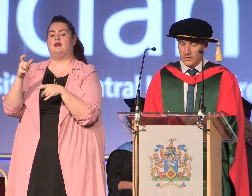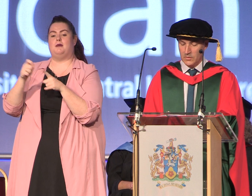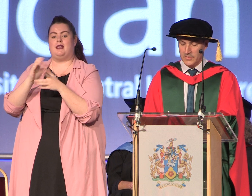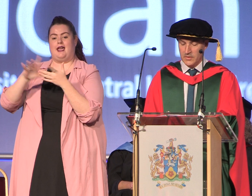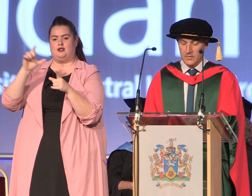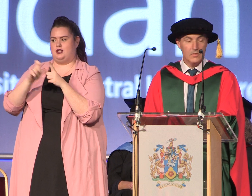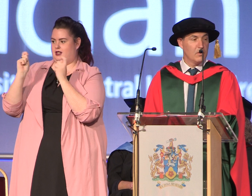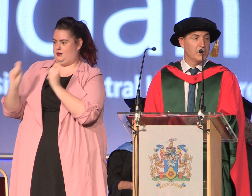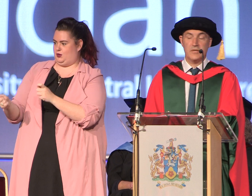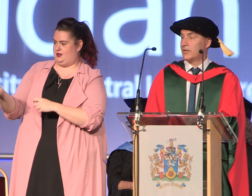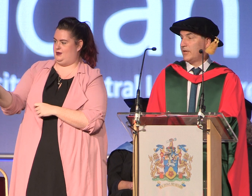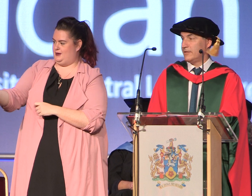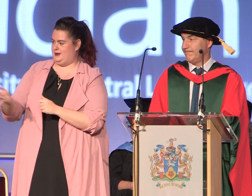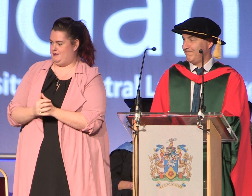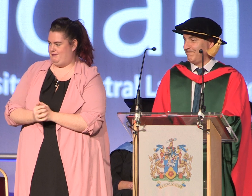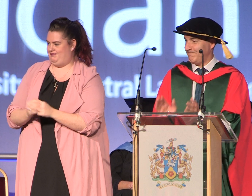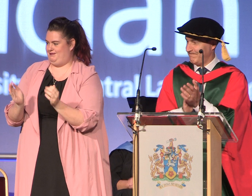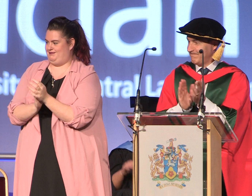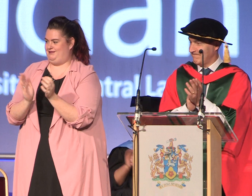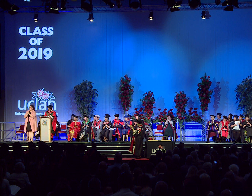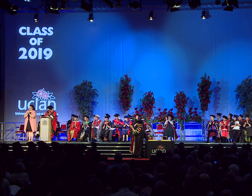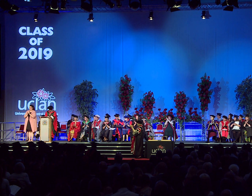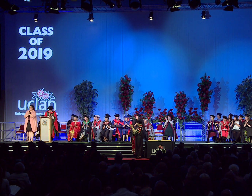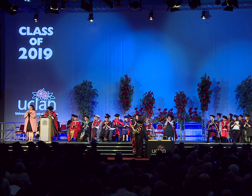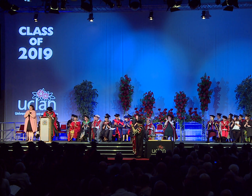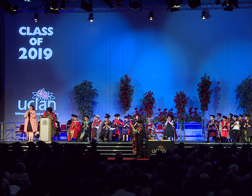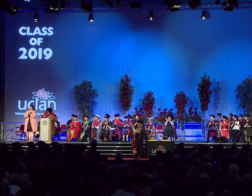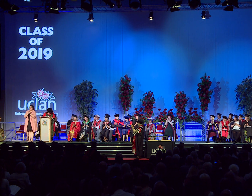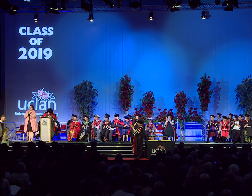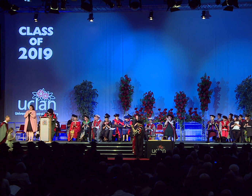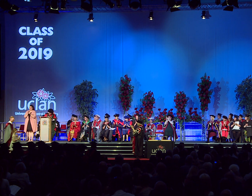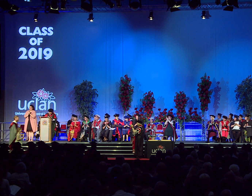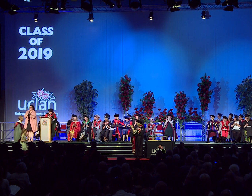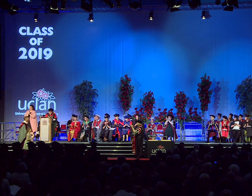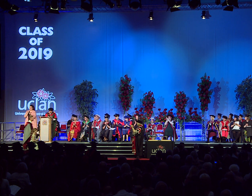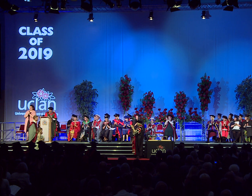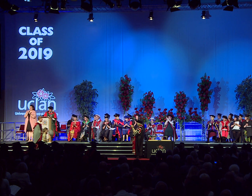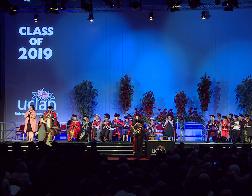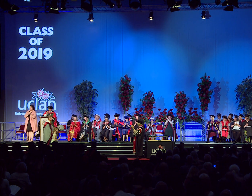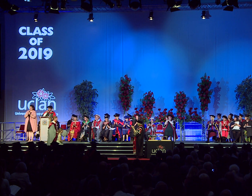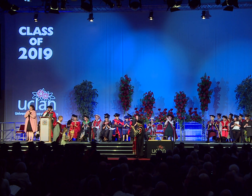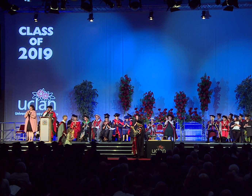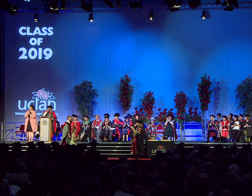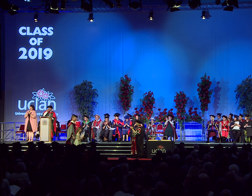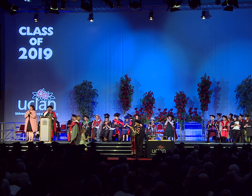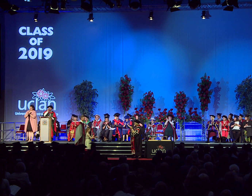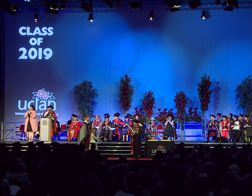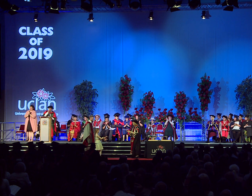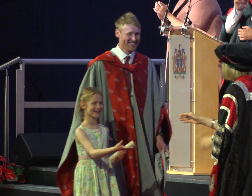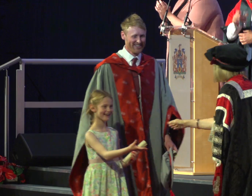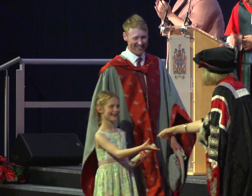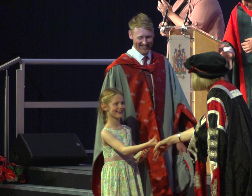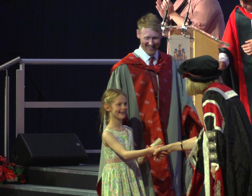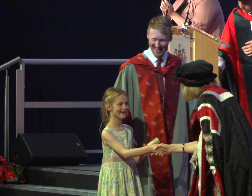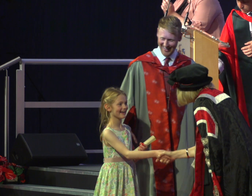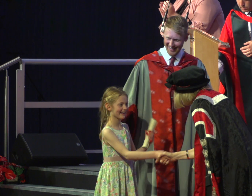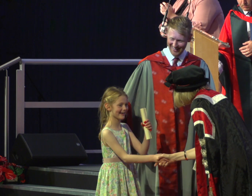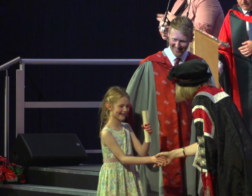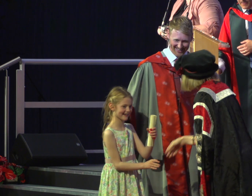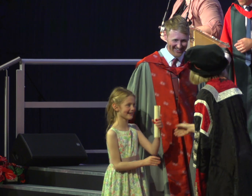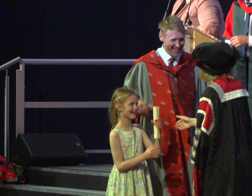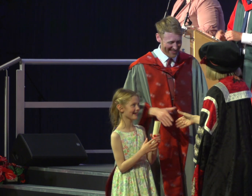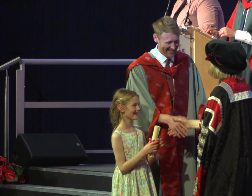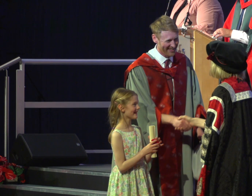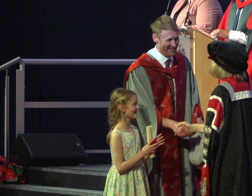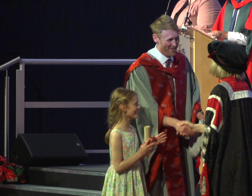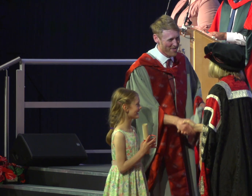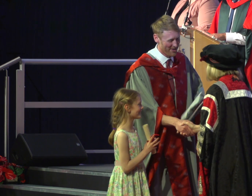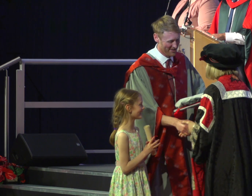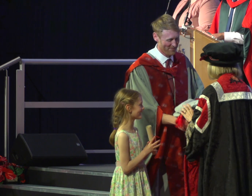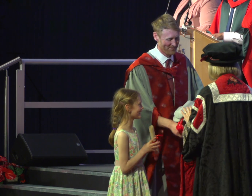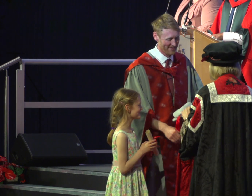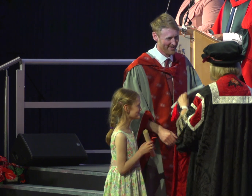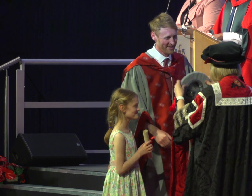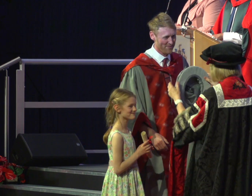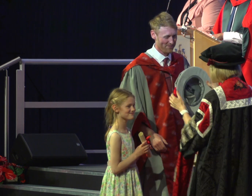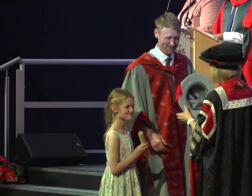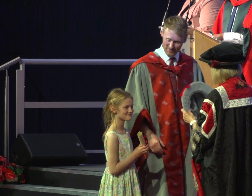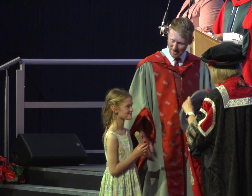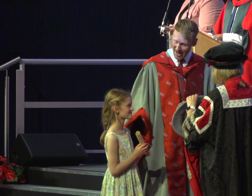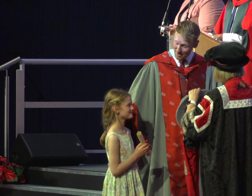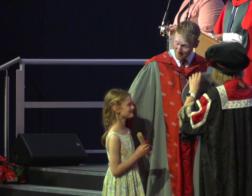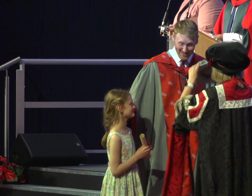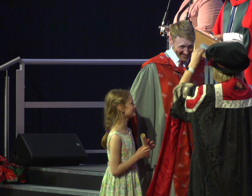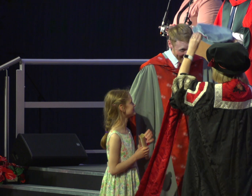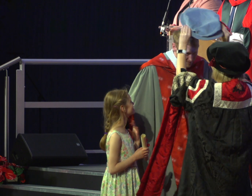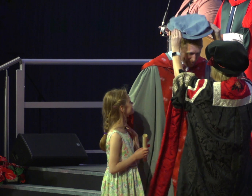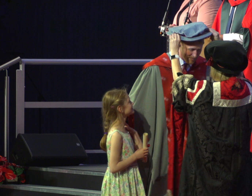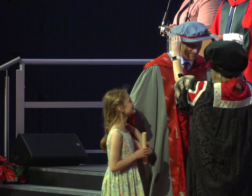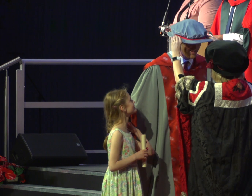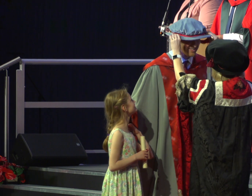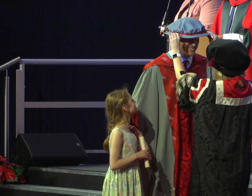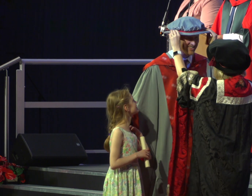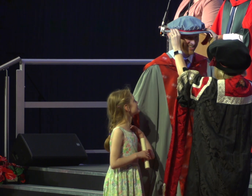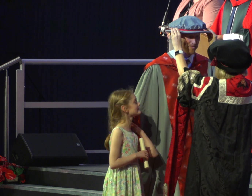awarded to